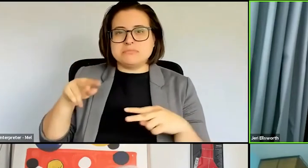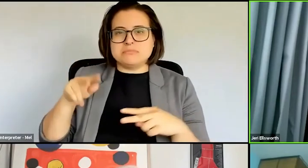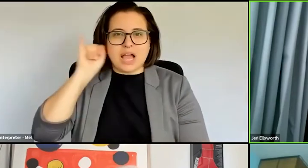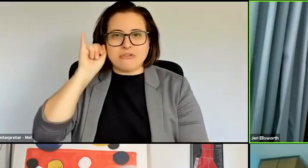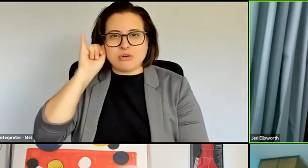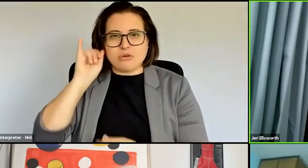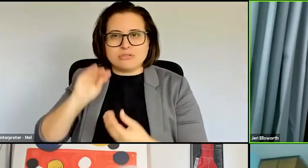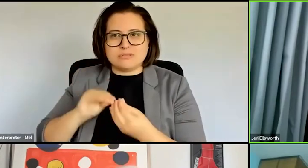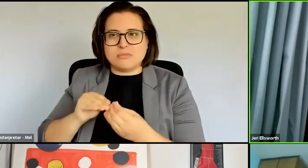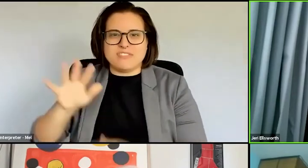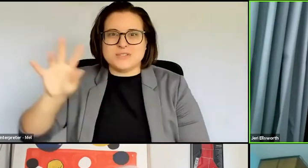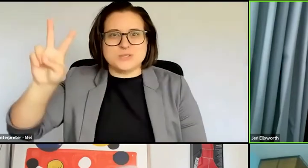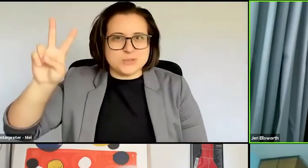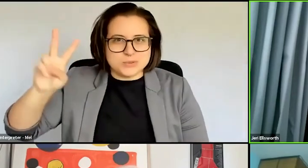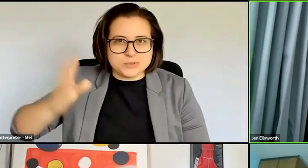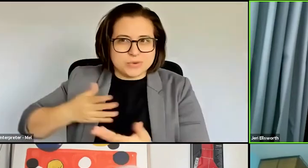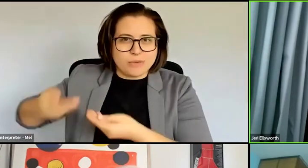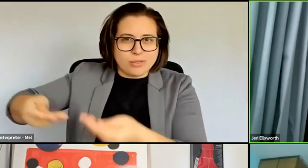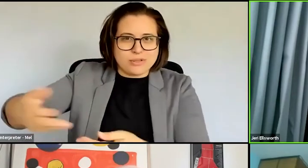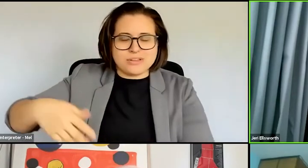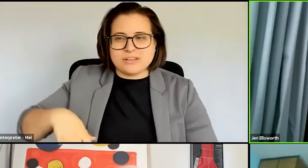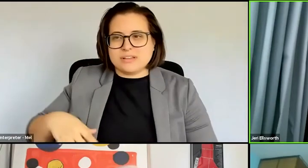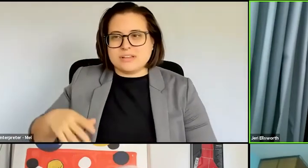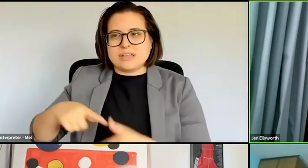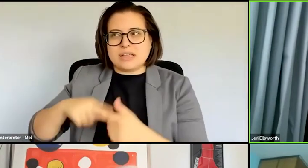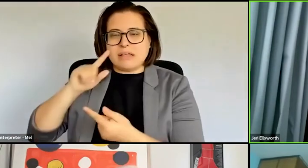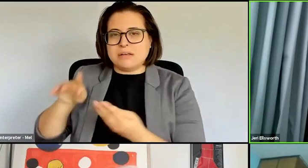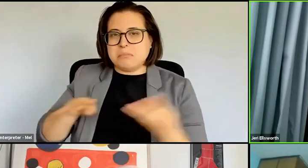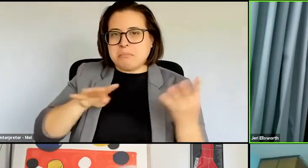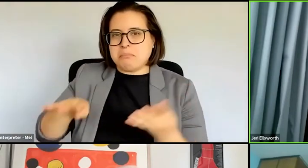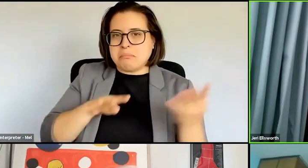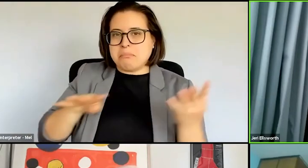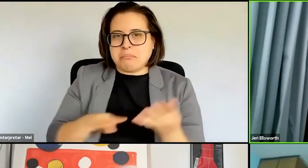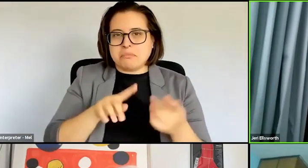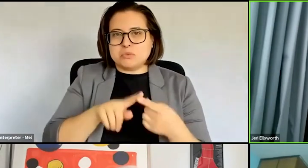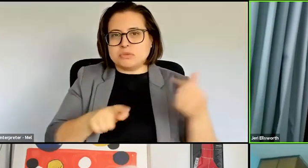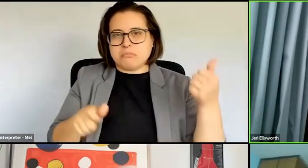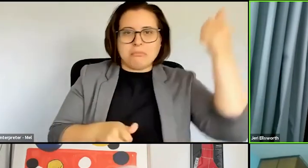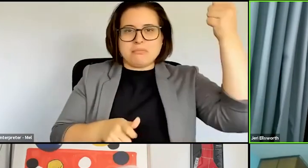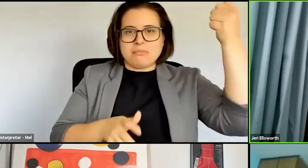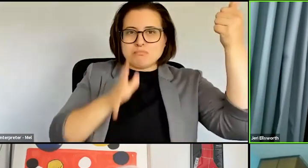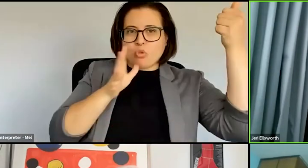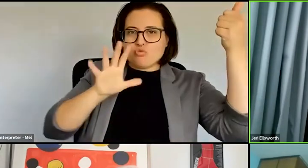you know, feeding that back to you know the mother company to make improvements on the next device.